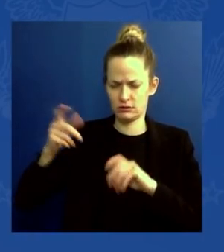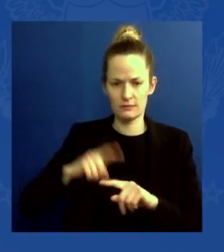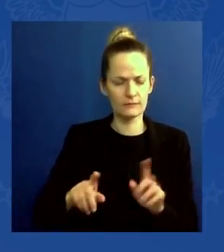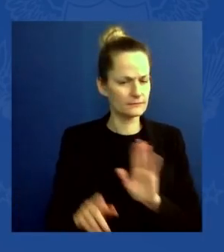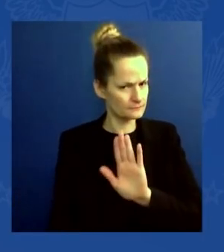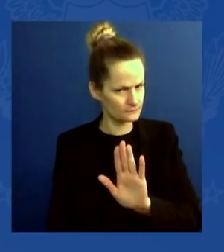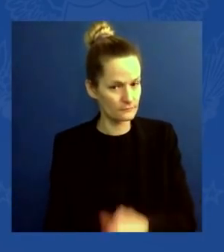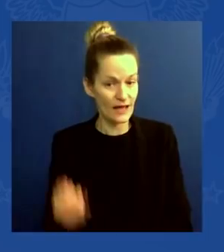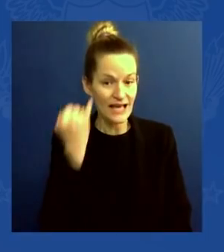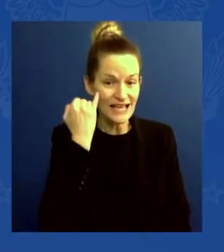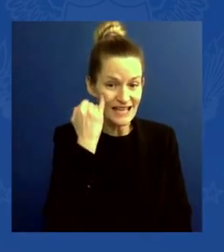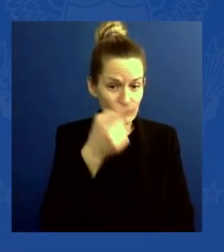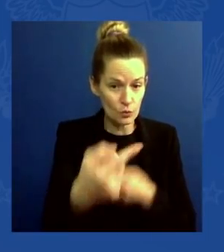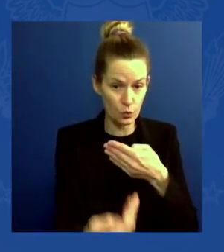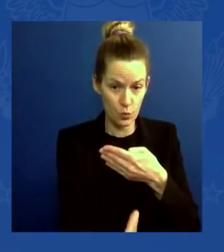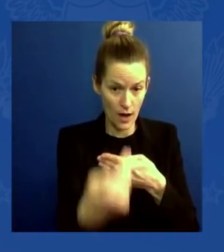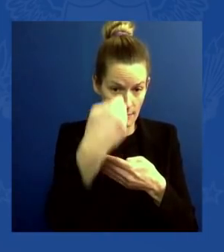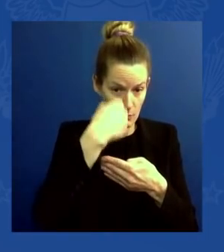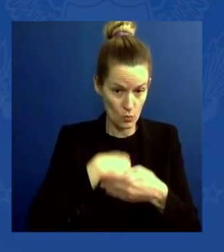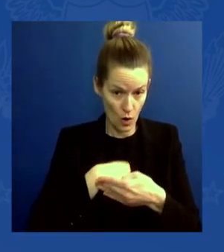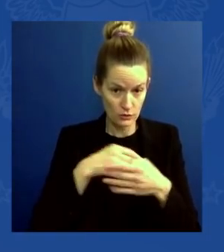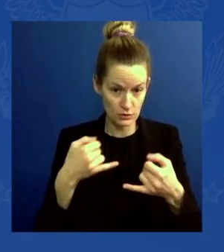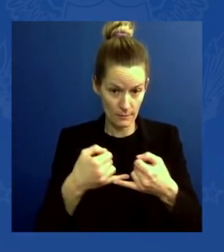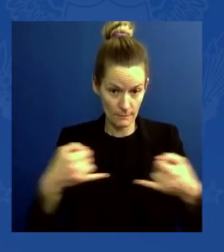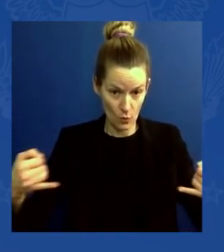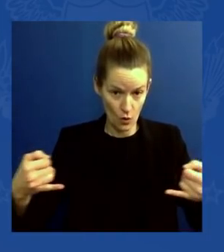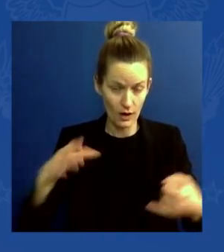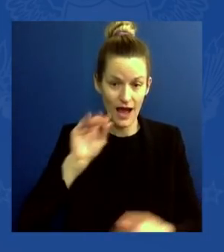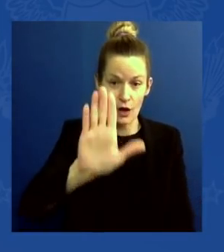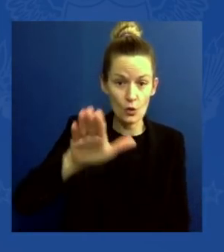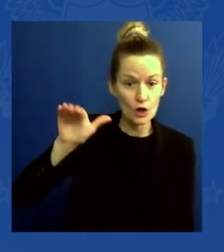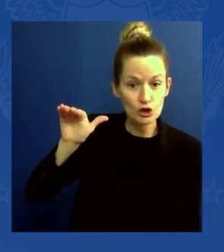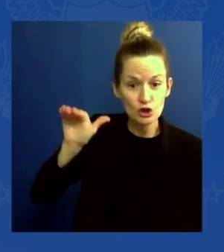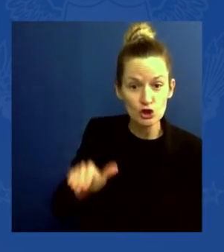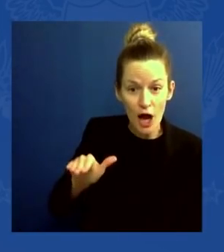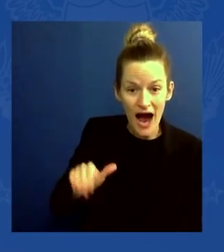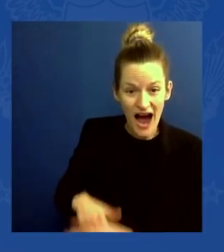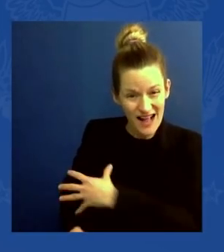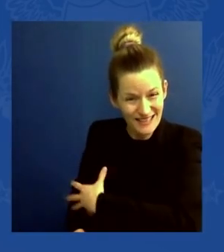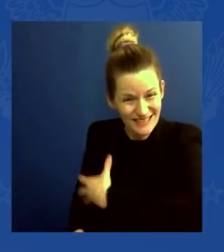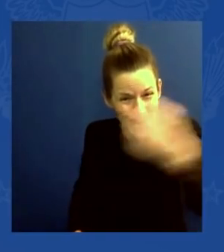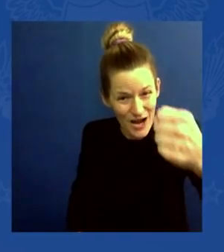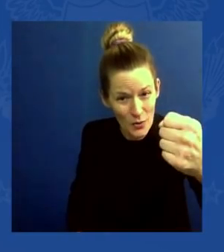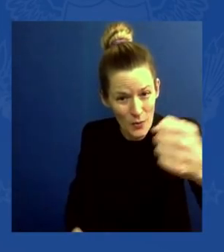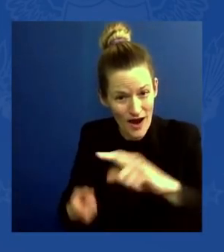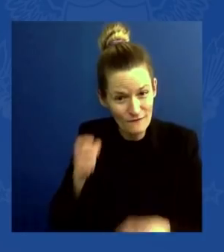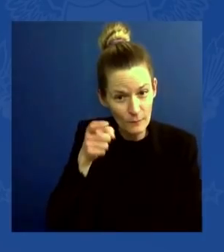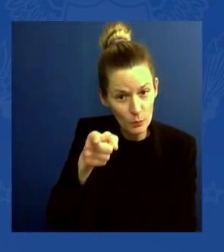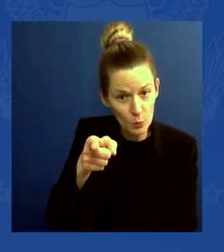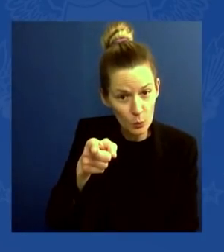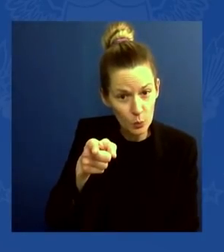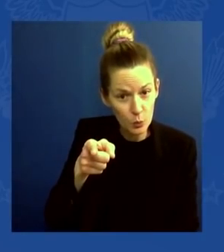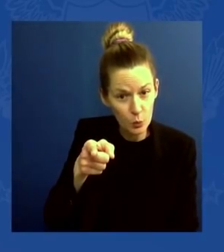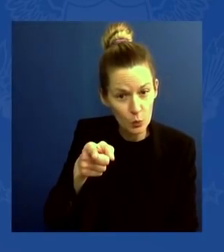you deserve some kind of compensation, no matter what the circumstance. What that will be, I have no idea. I have no idea.